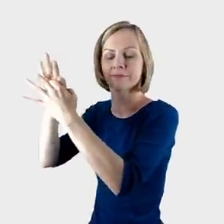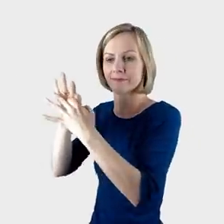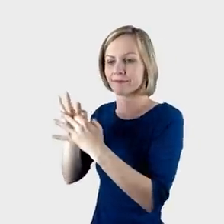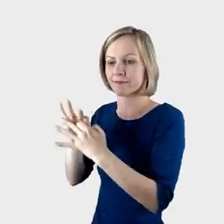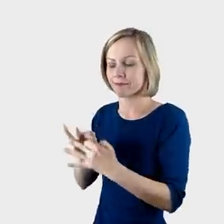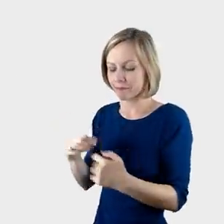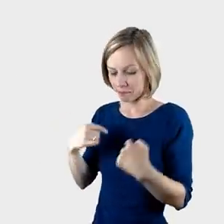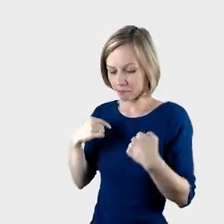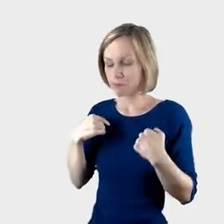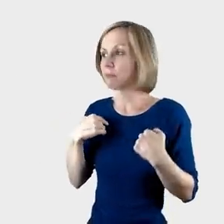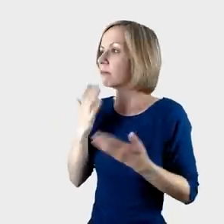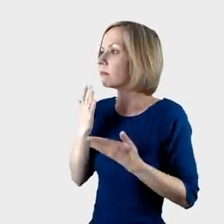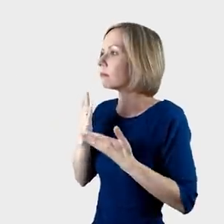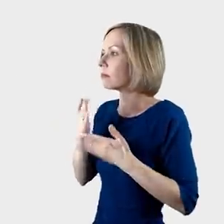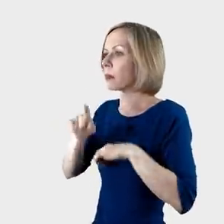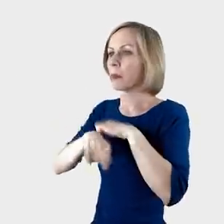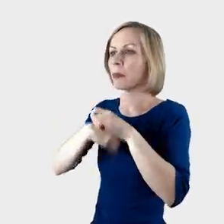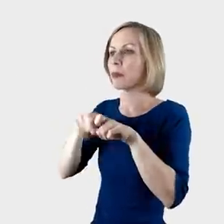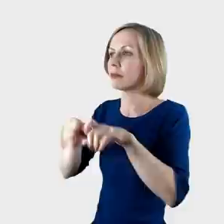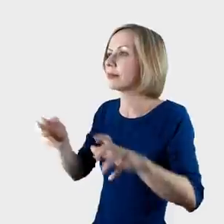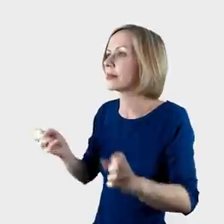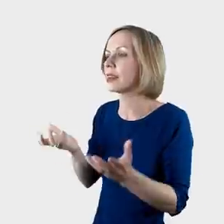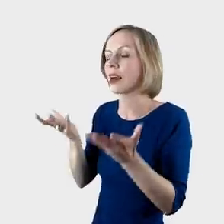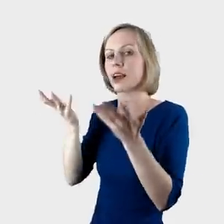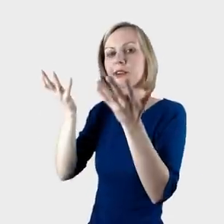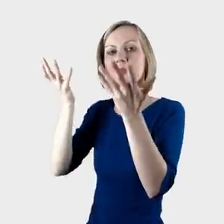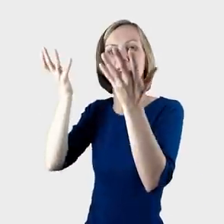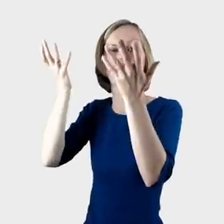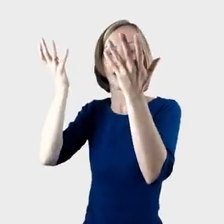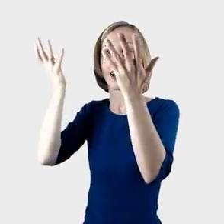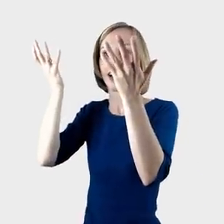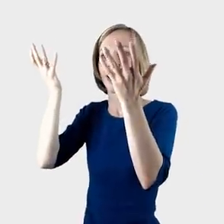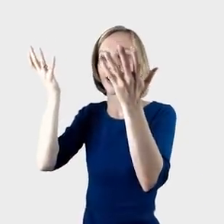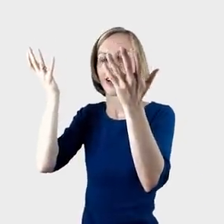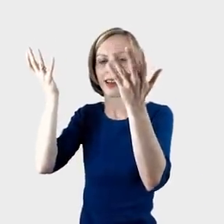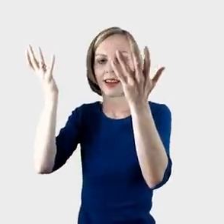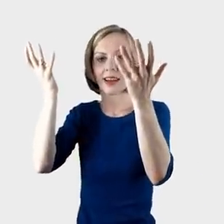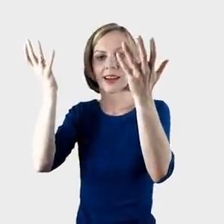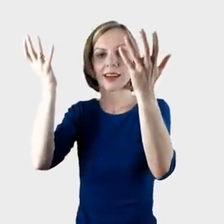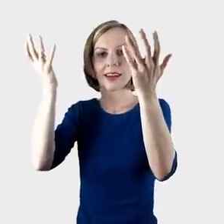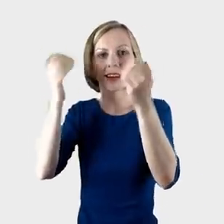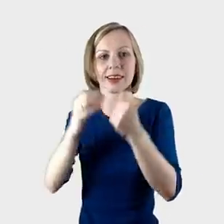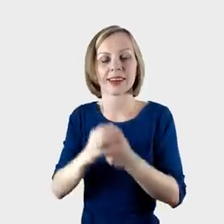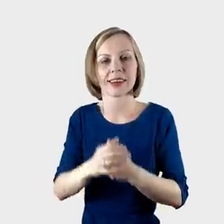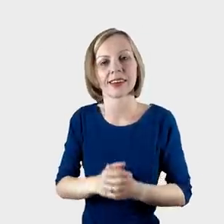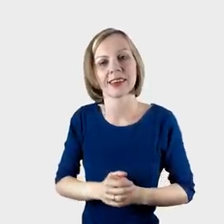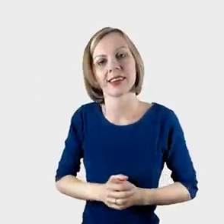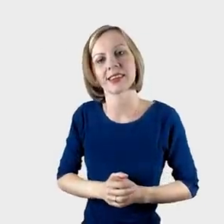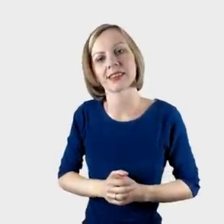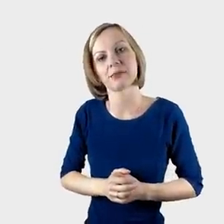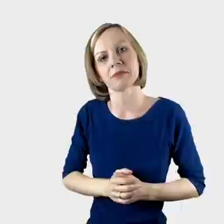Let me be to you a sacrifice